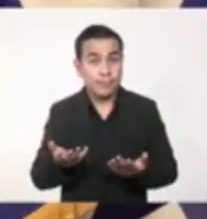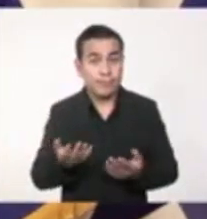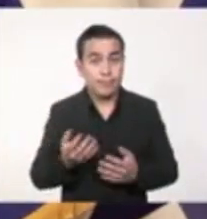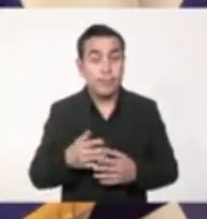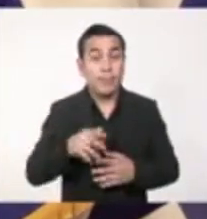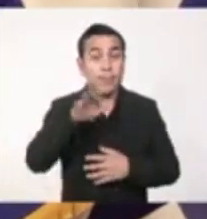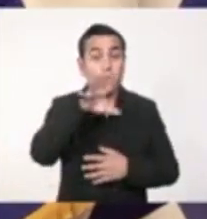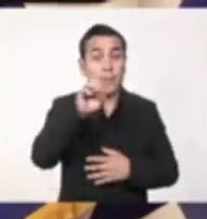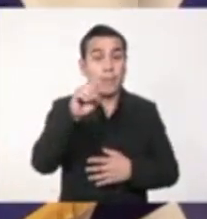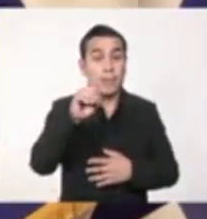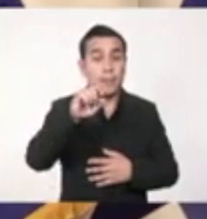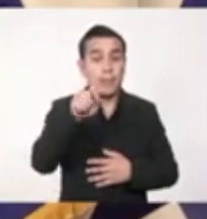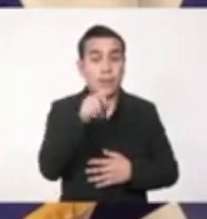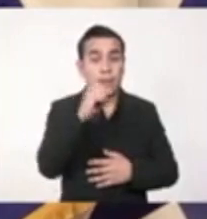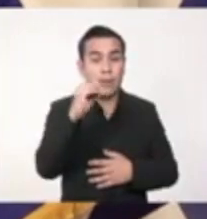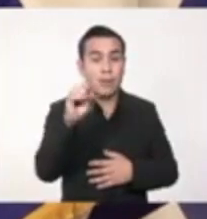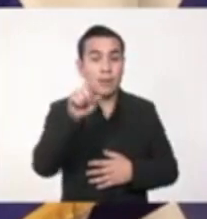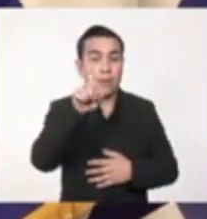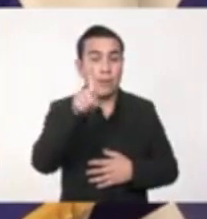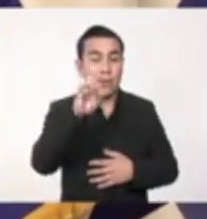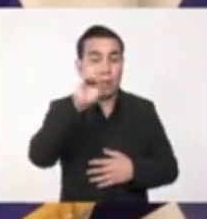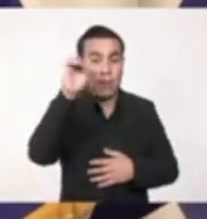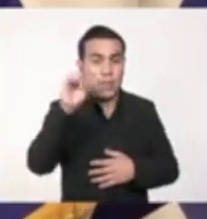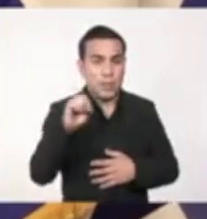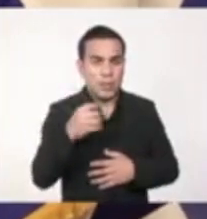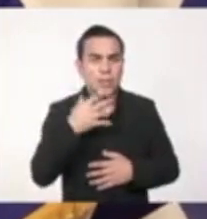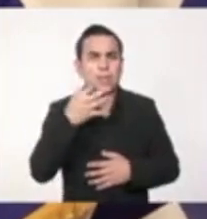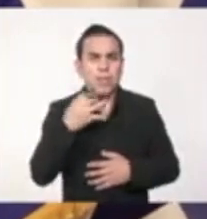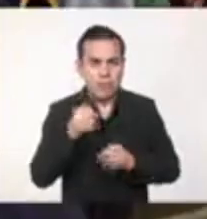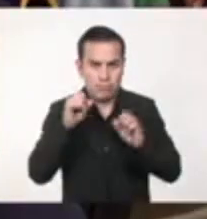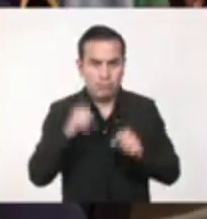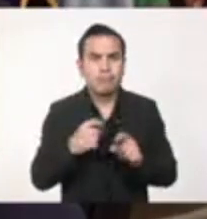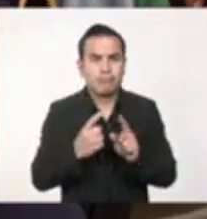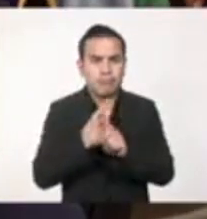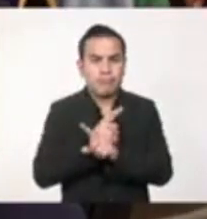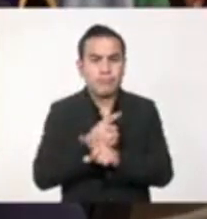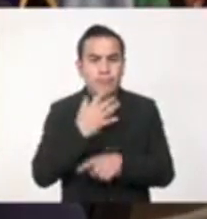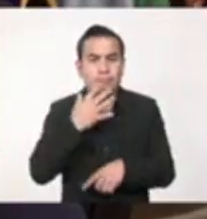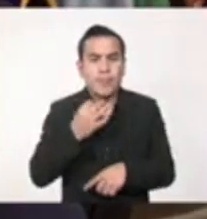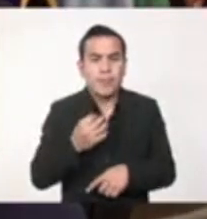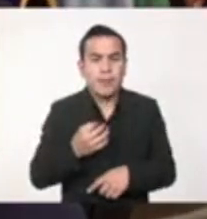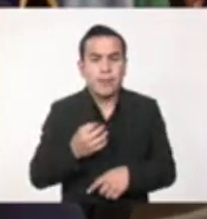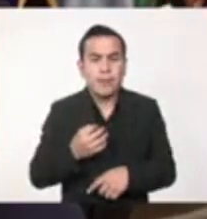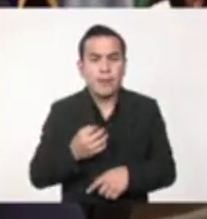a thousand people on the street, with the one percent who could movilizar, y no pueden poner cincuenta mil gentes en la